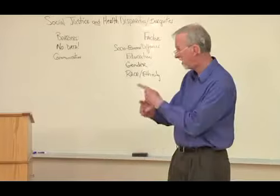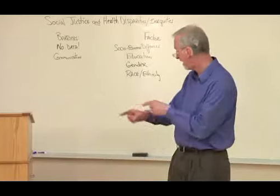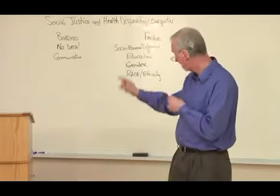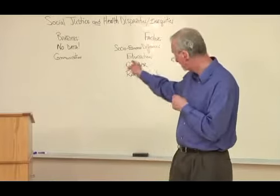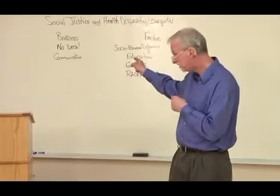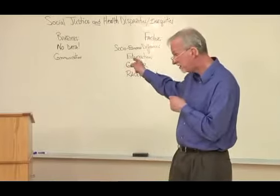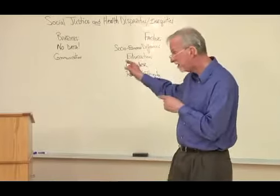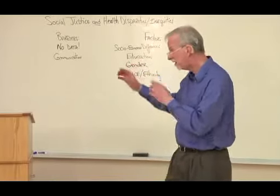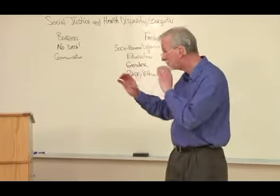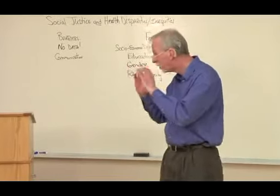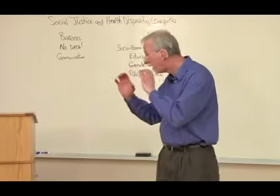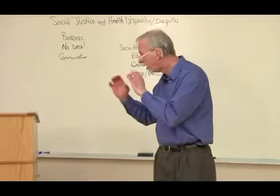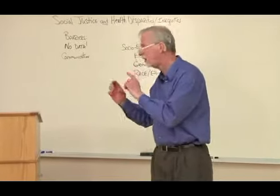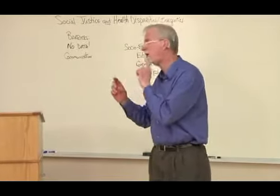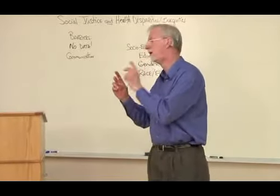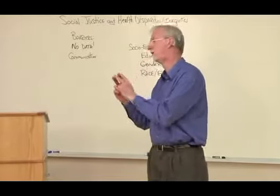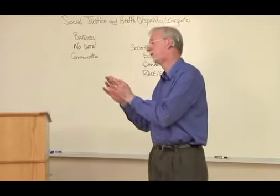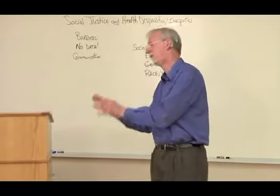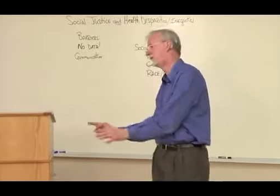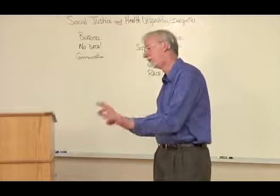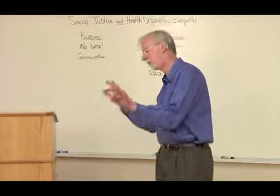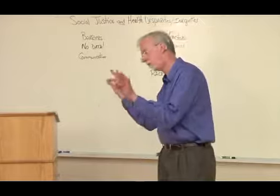Right, communication is so important.